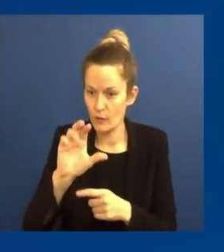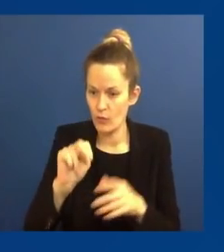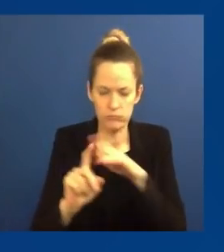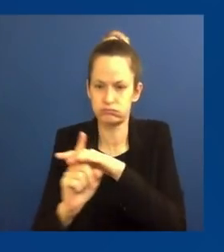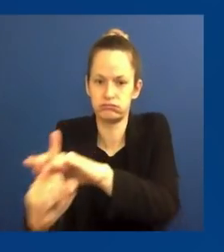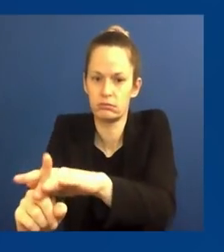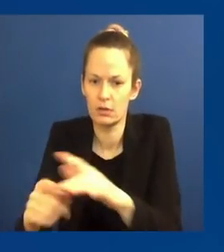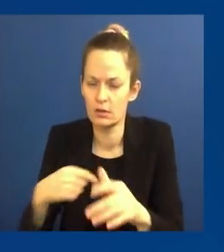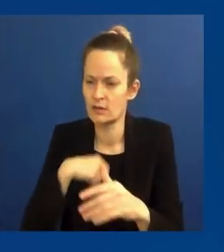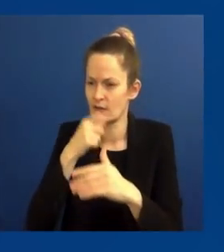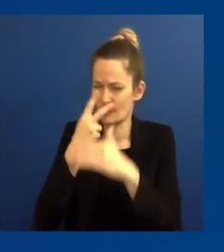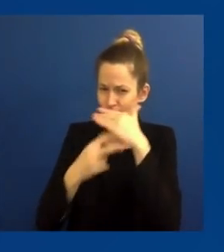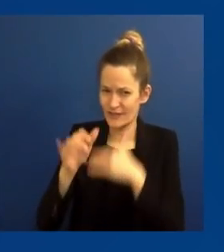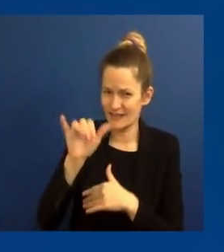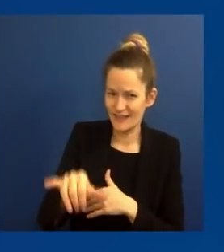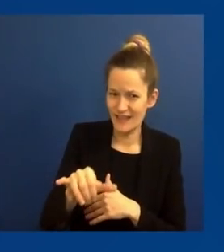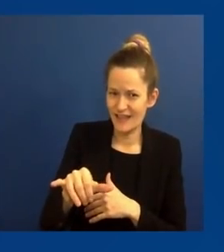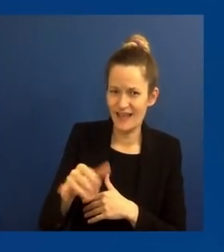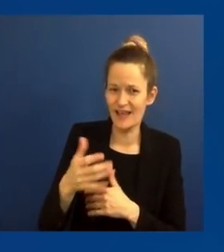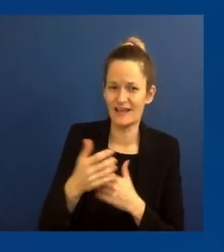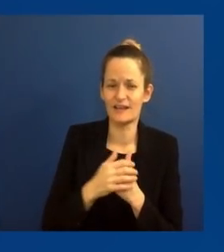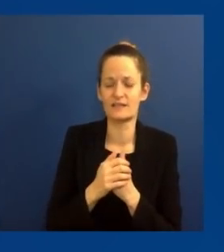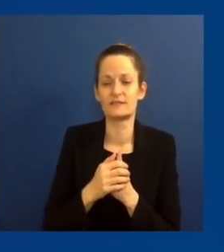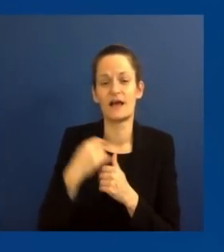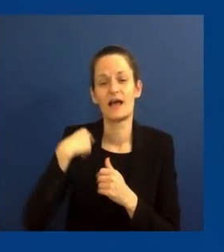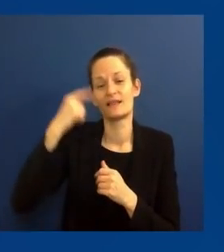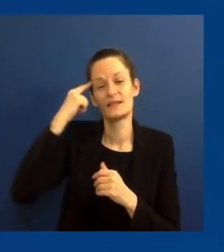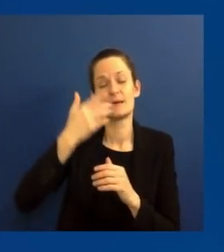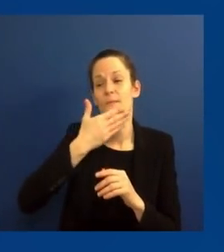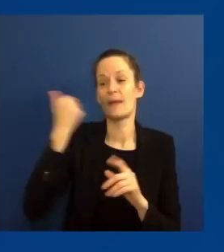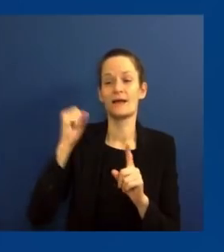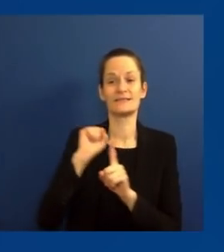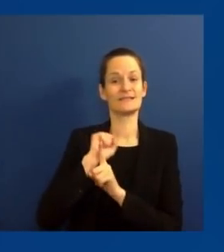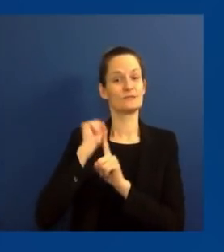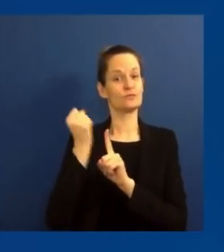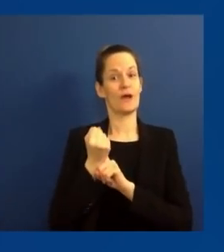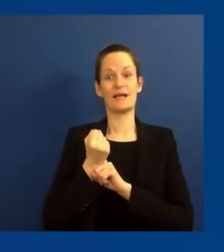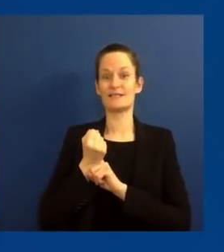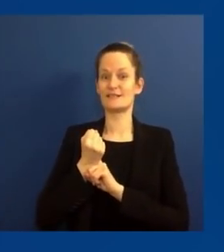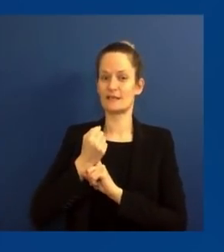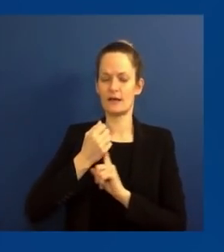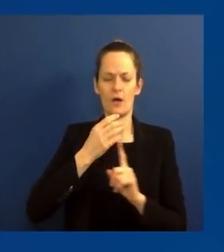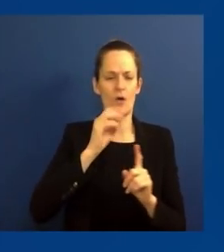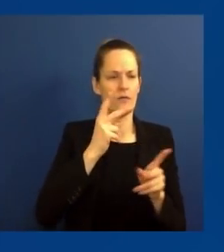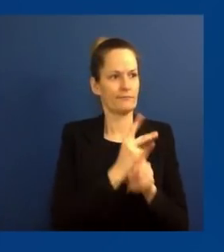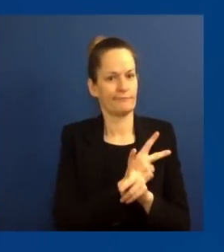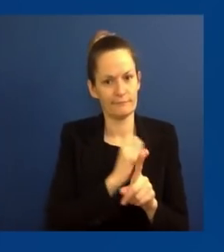and a worst-case scenario. What's the best-case scenario? The best-case scenario is that the description